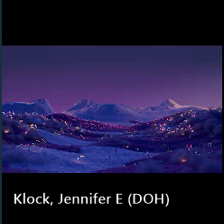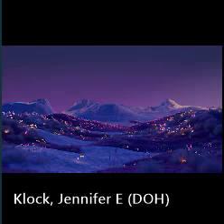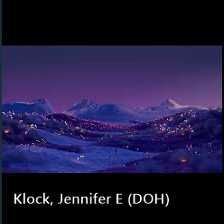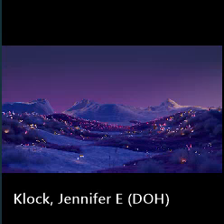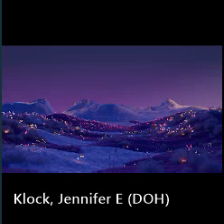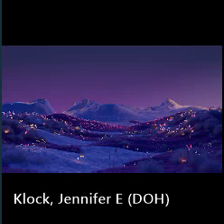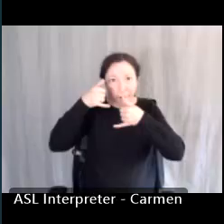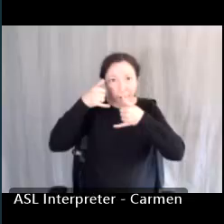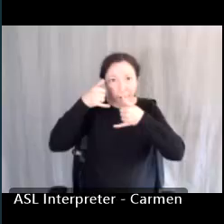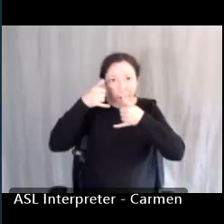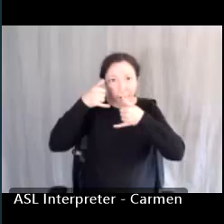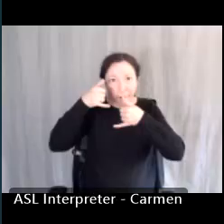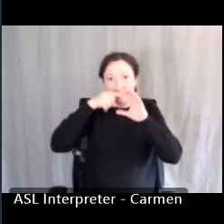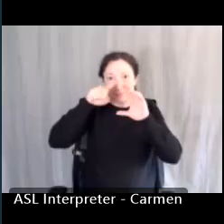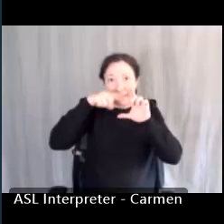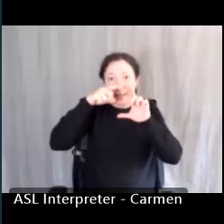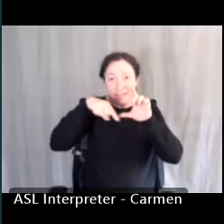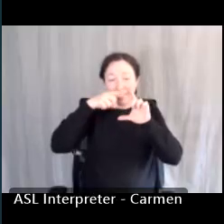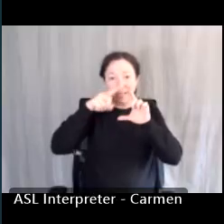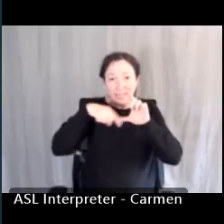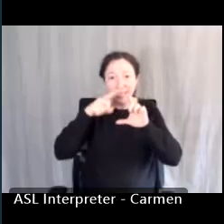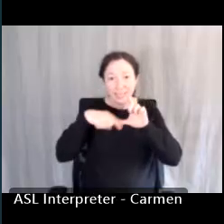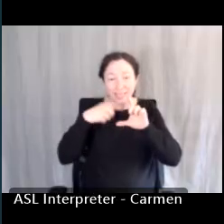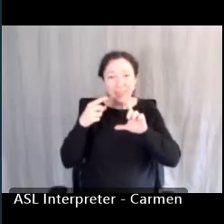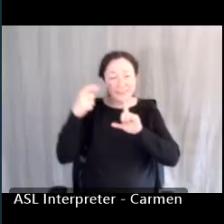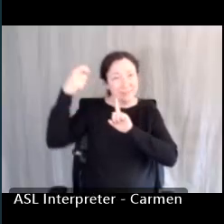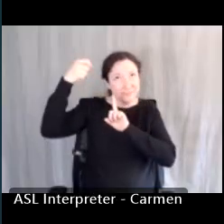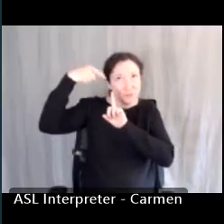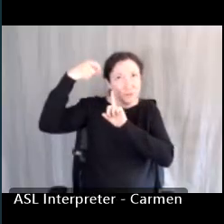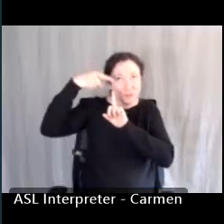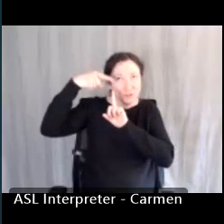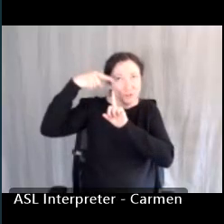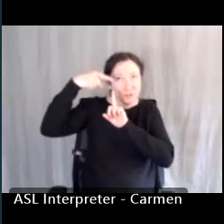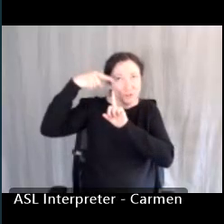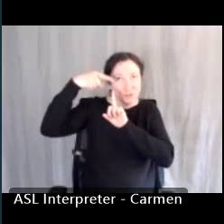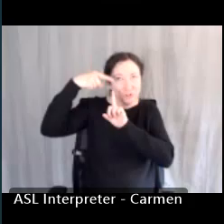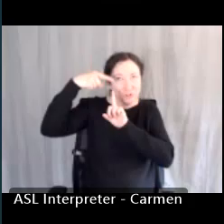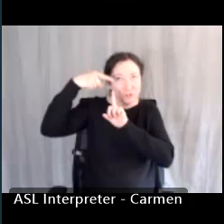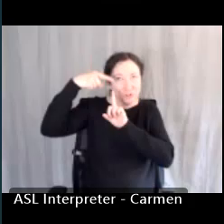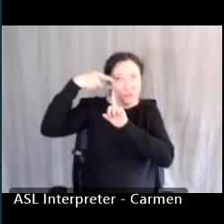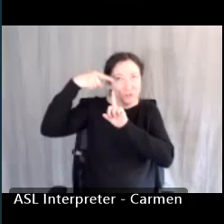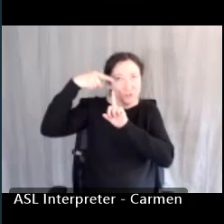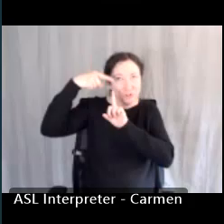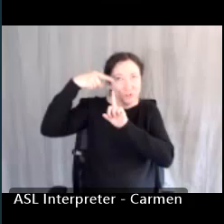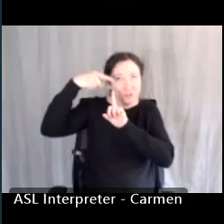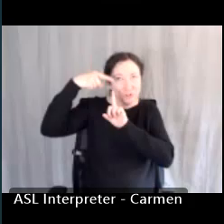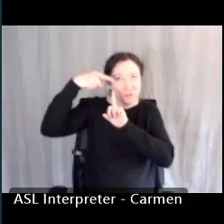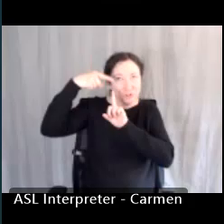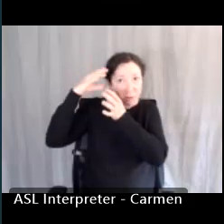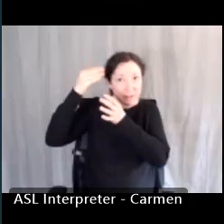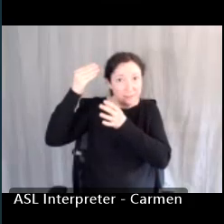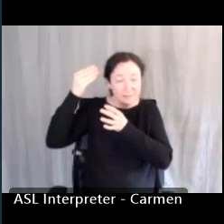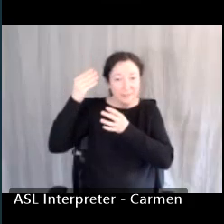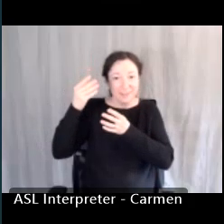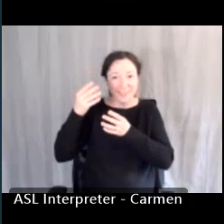So it's, it is definitely like once, once the, what is it, once the horse is outta the barn, like it, it's,